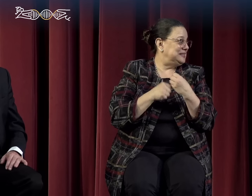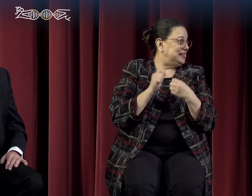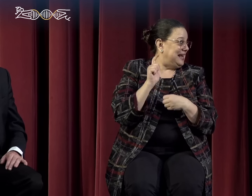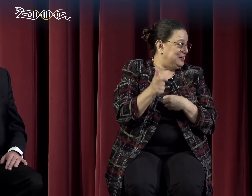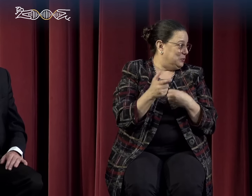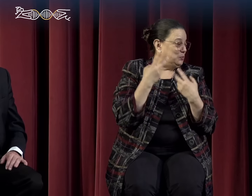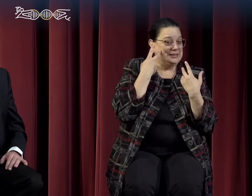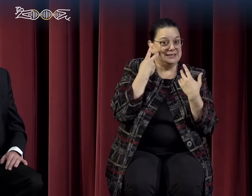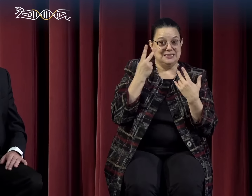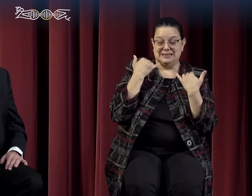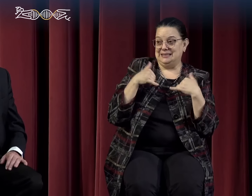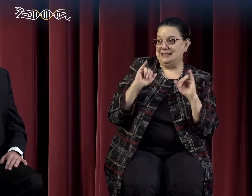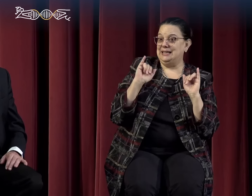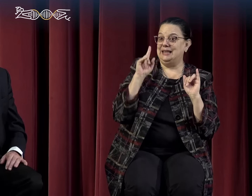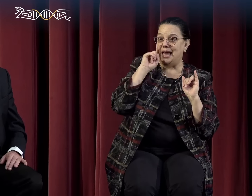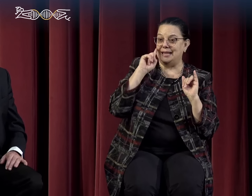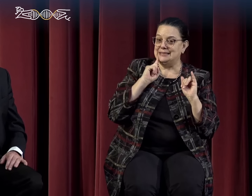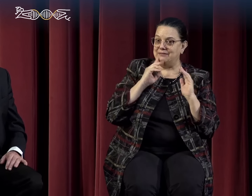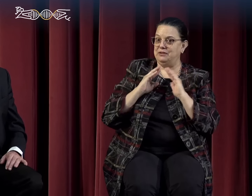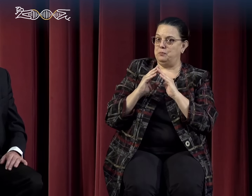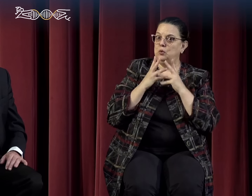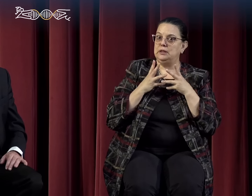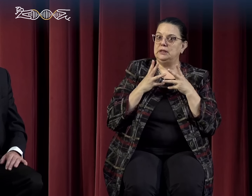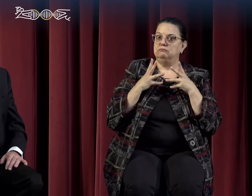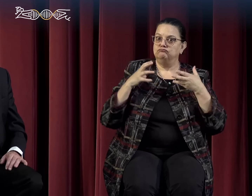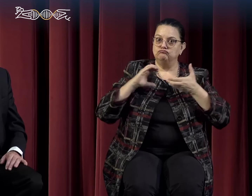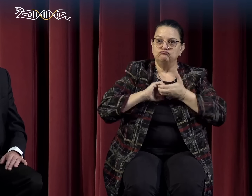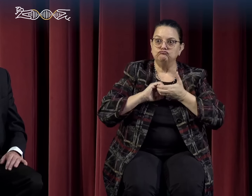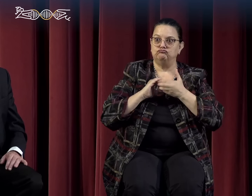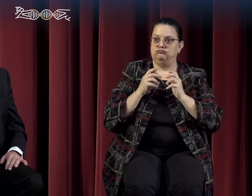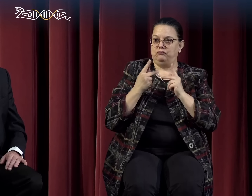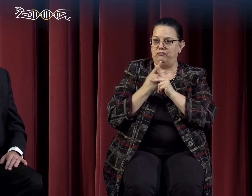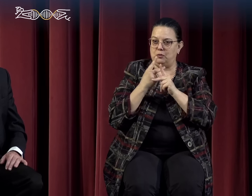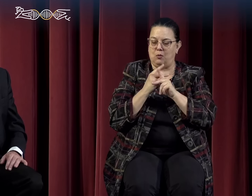Hundred years later we are seeing Deaf communities partnering with each